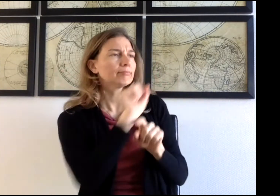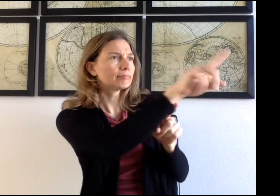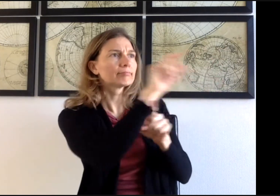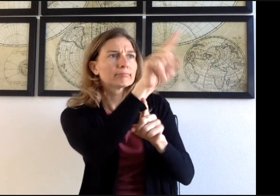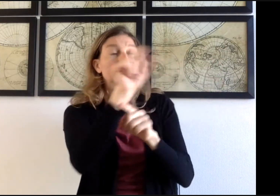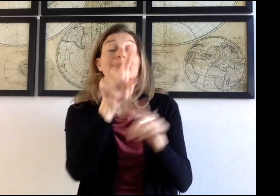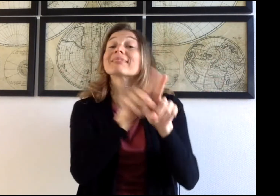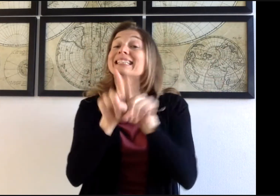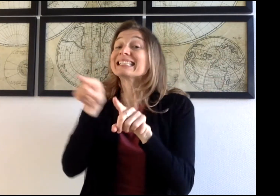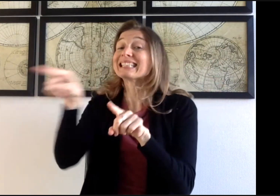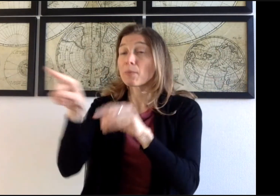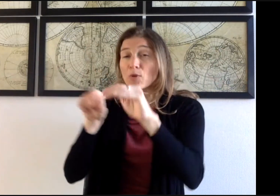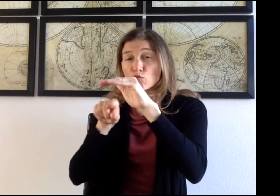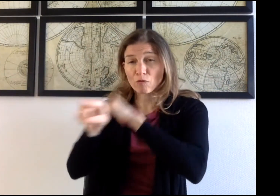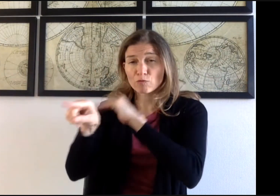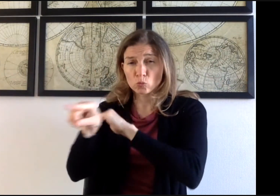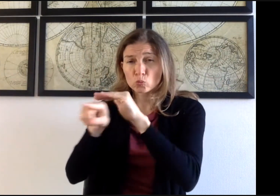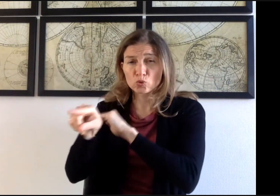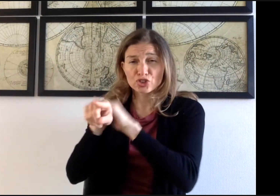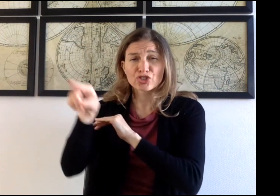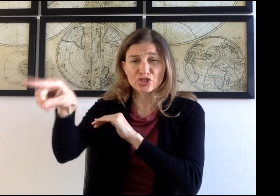We'll put it on the website when is ready.